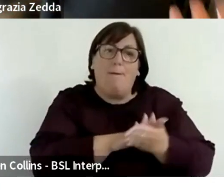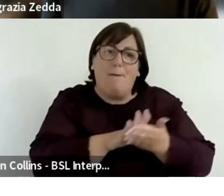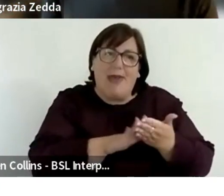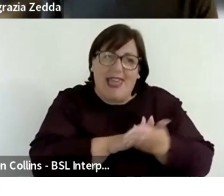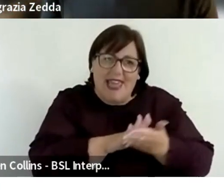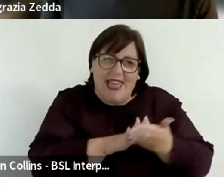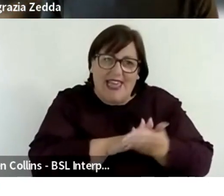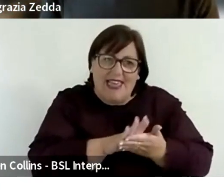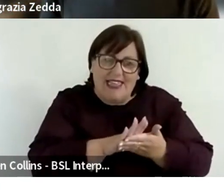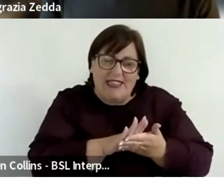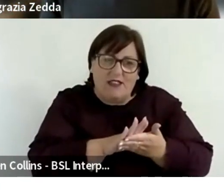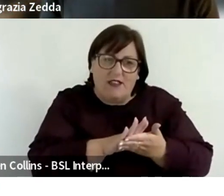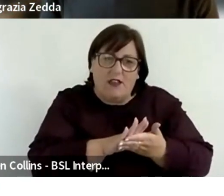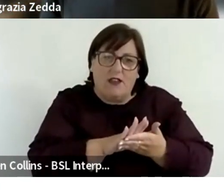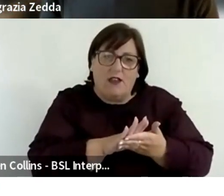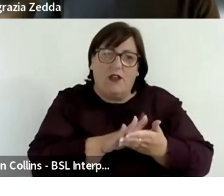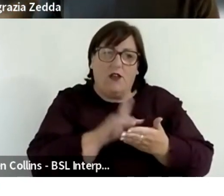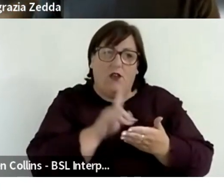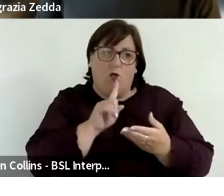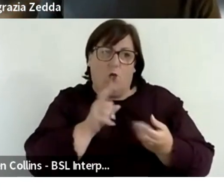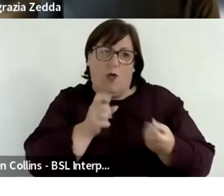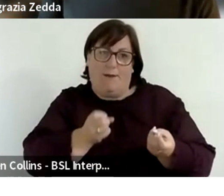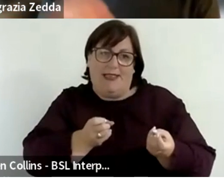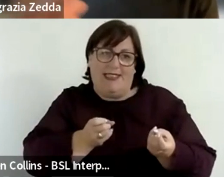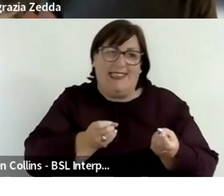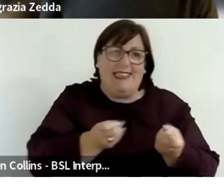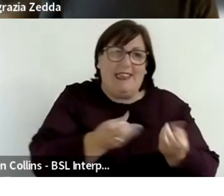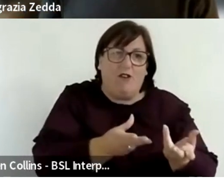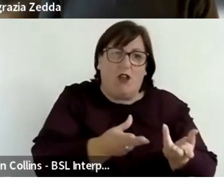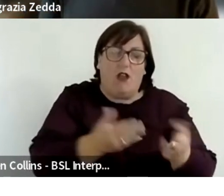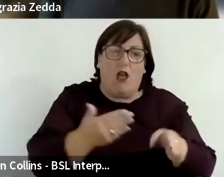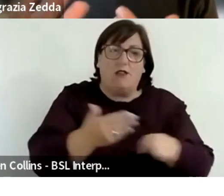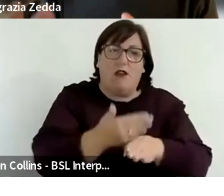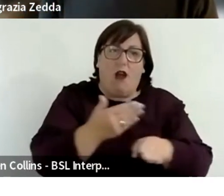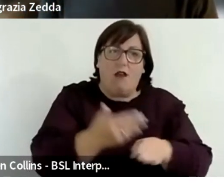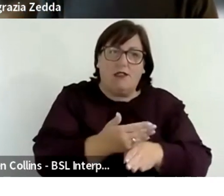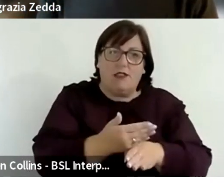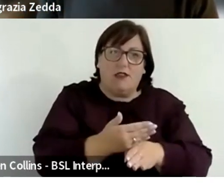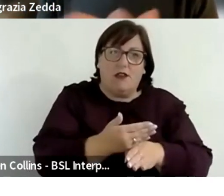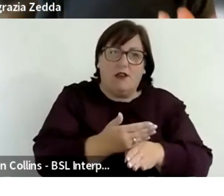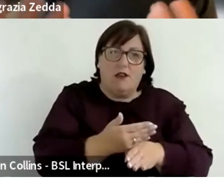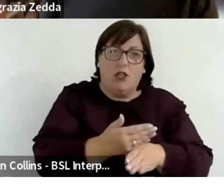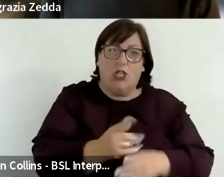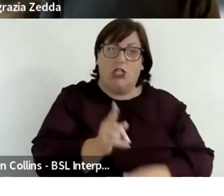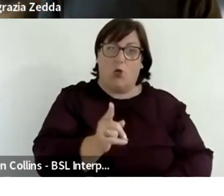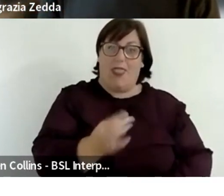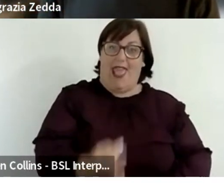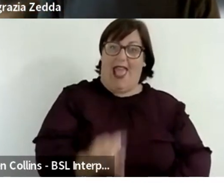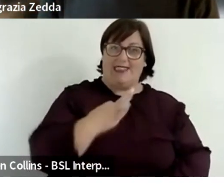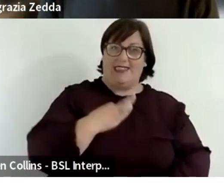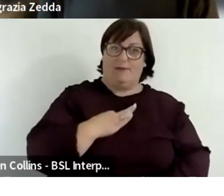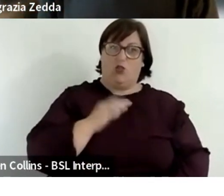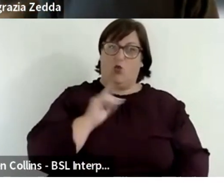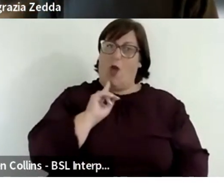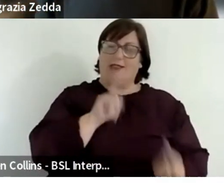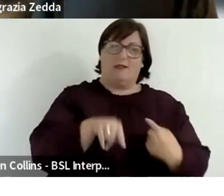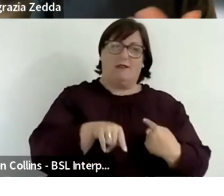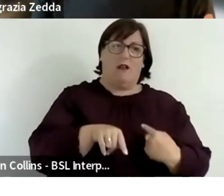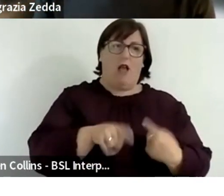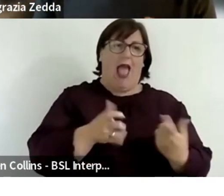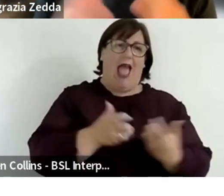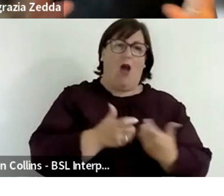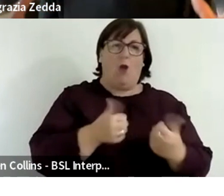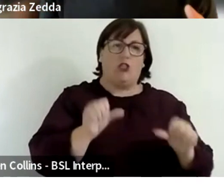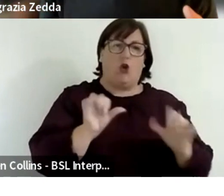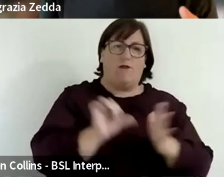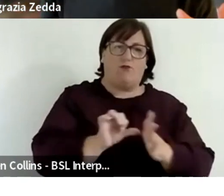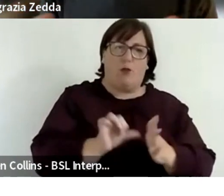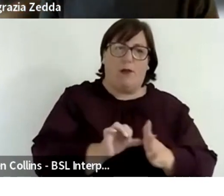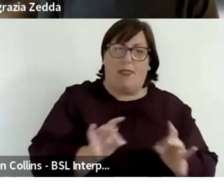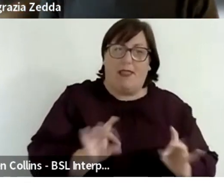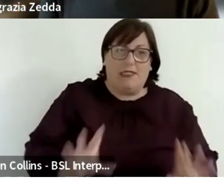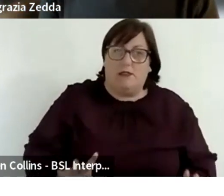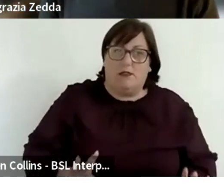I was interested to give my answer on how would I solve a problem I had two whole days to do that.